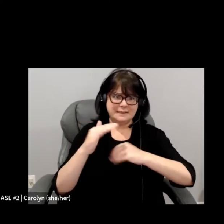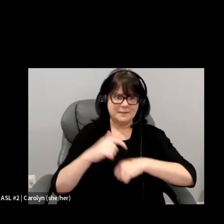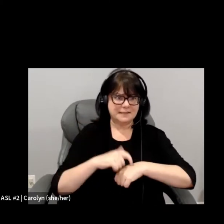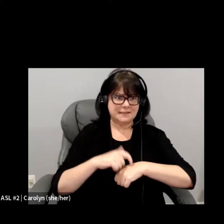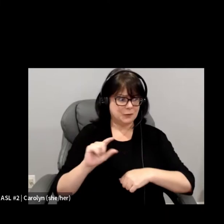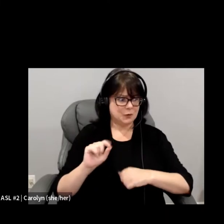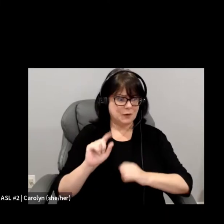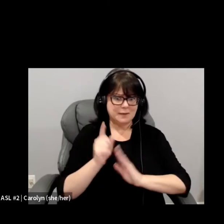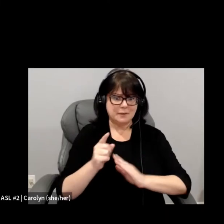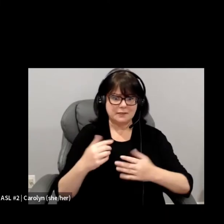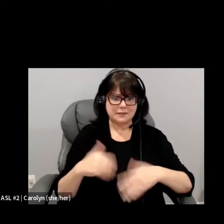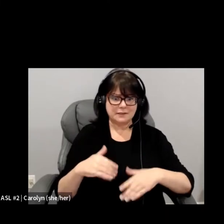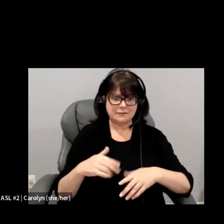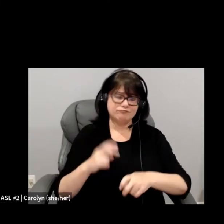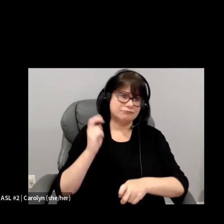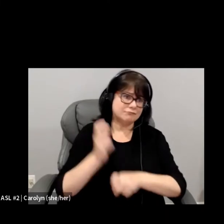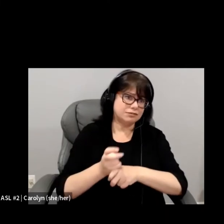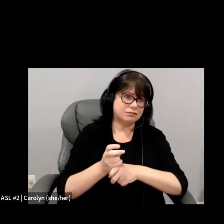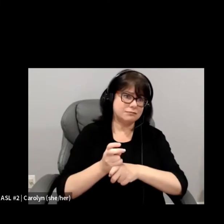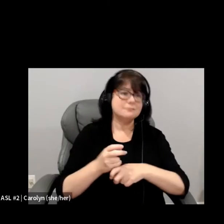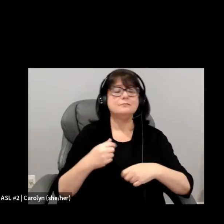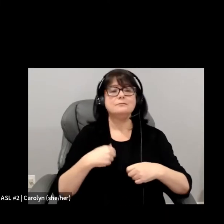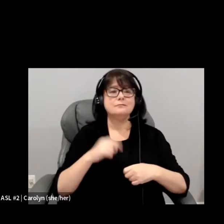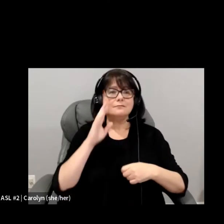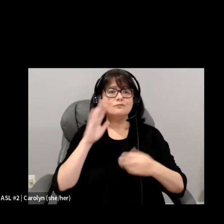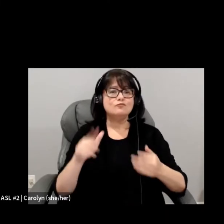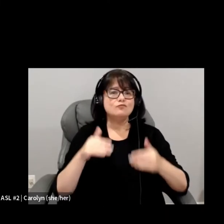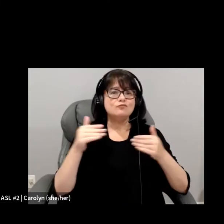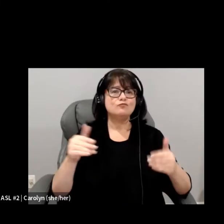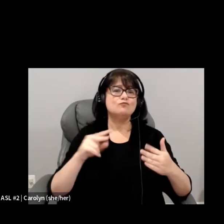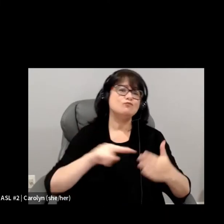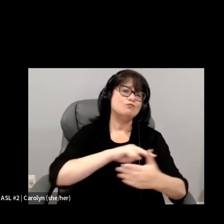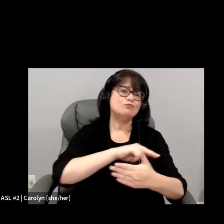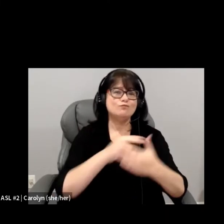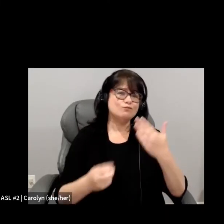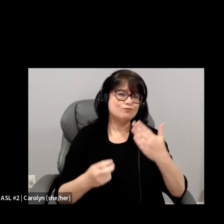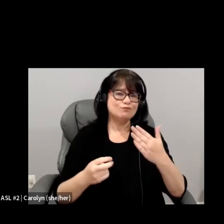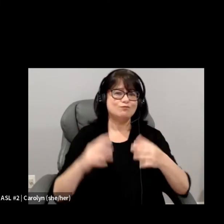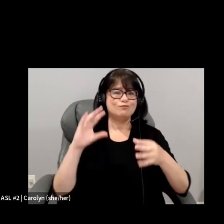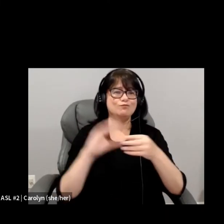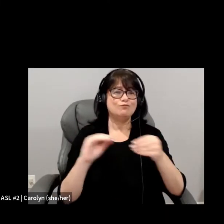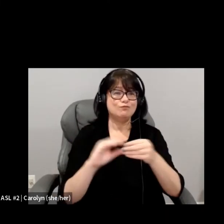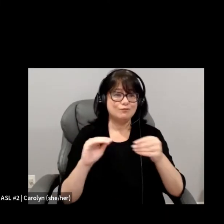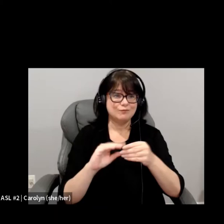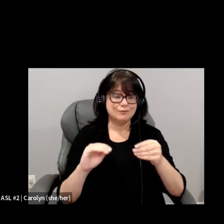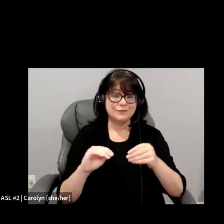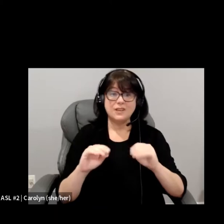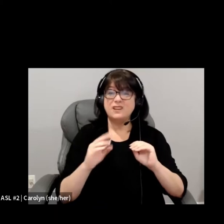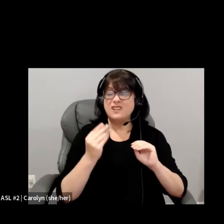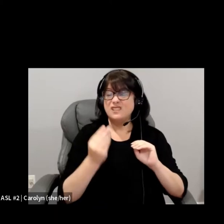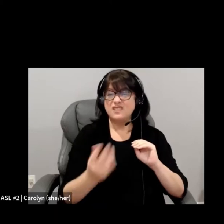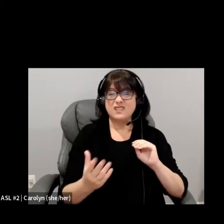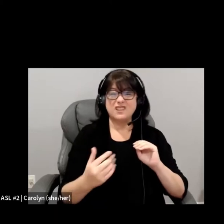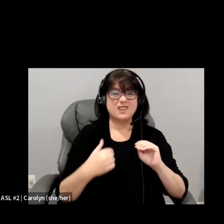SO I'M JUST GOING TO DIVE RIGHT IN AND TELL YOU I HAVE JUST RANDOMLY SELECTED SNIPPETS